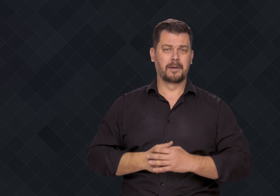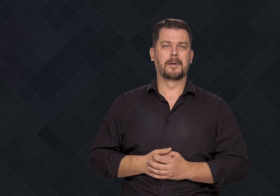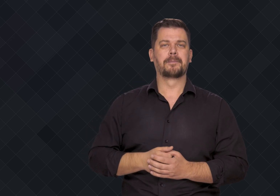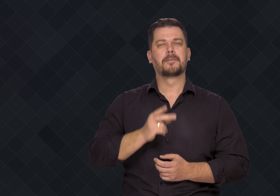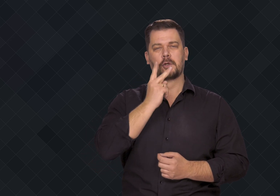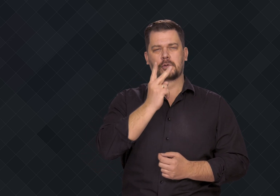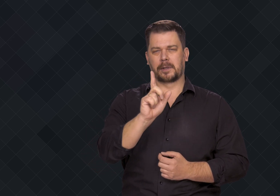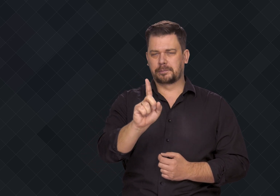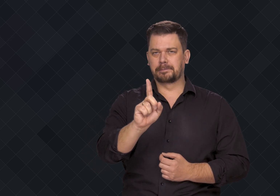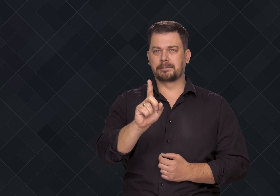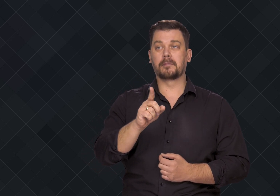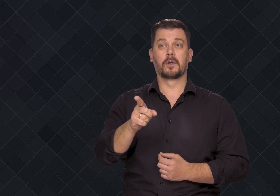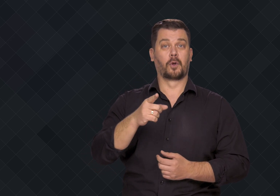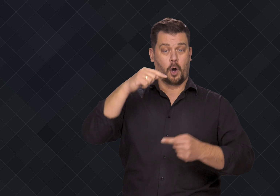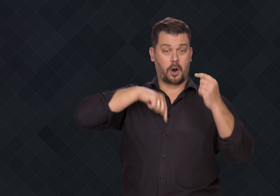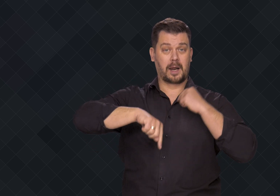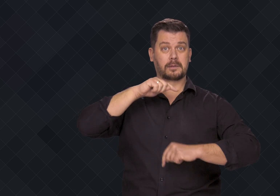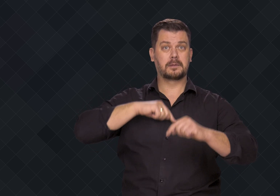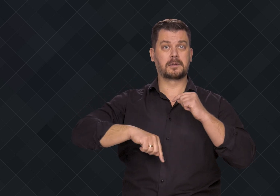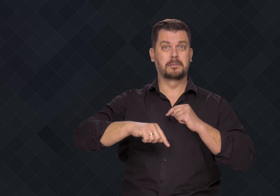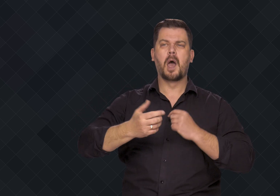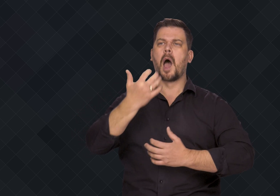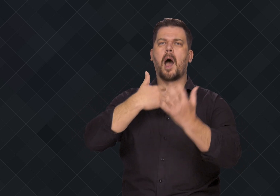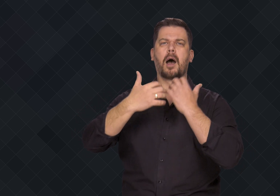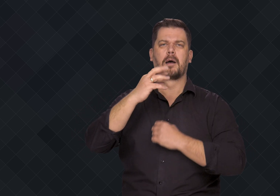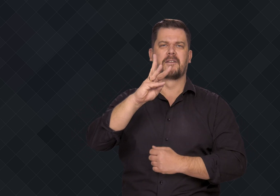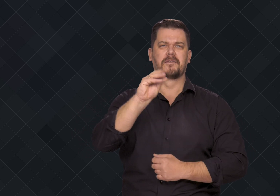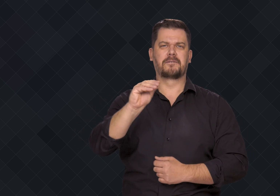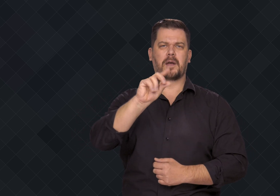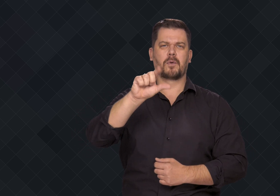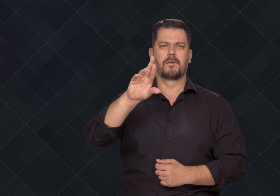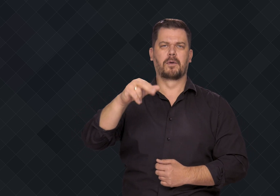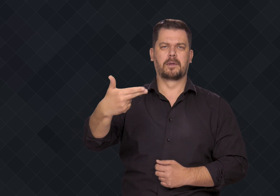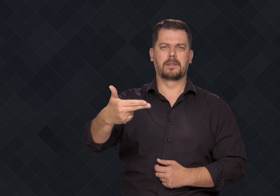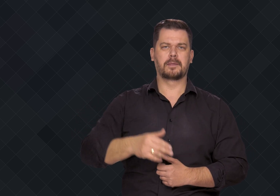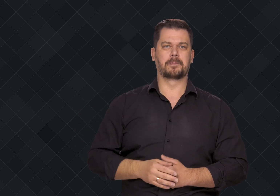Well, let's see what happens in the body after eating carbohydrates.